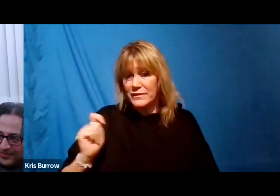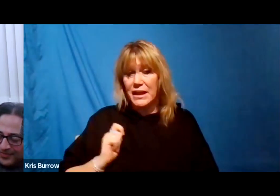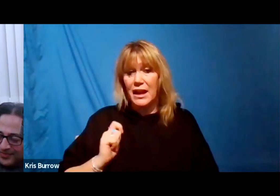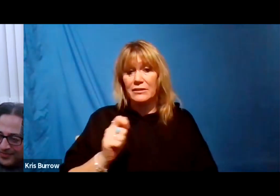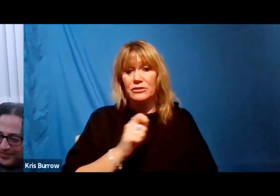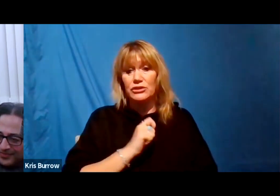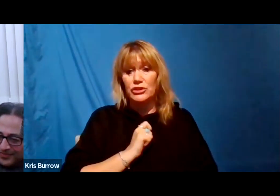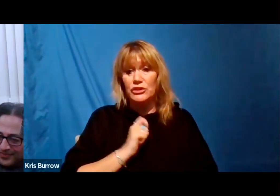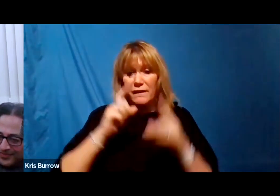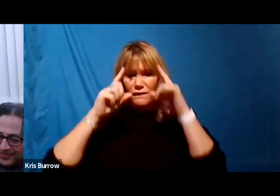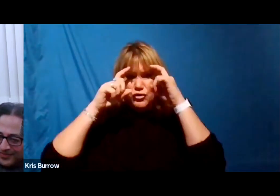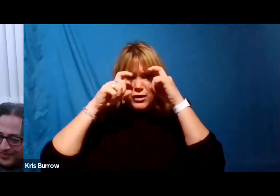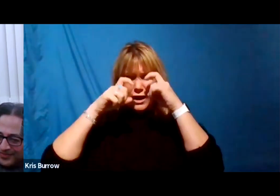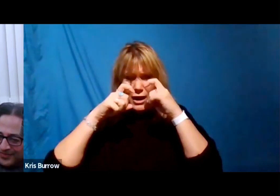Thank you, me!